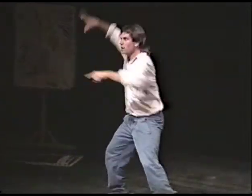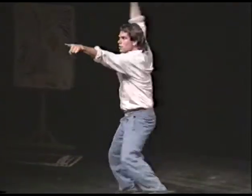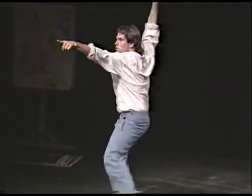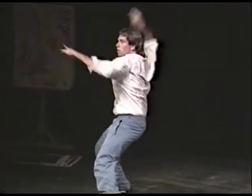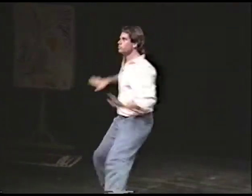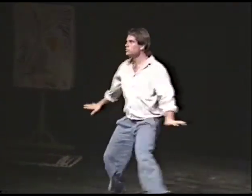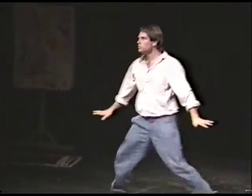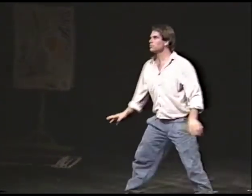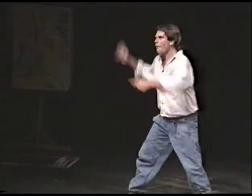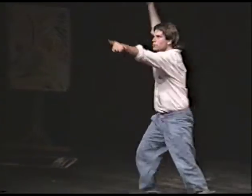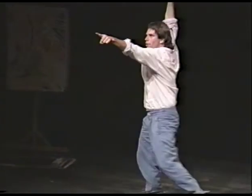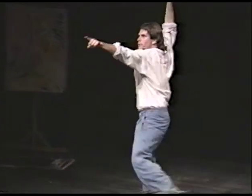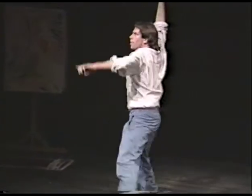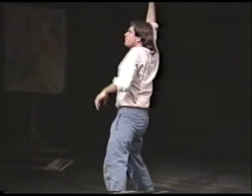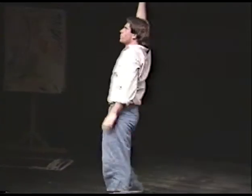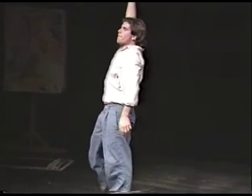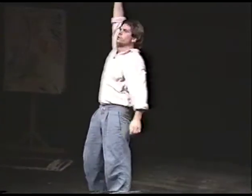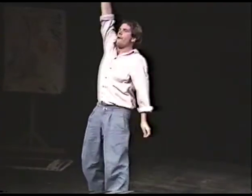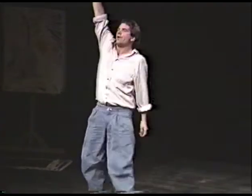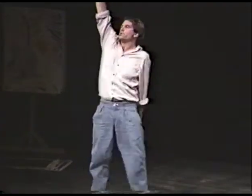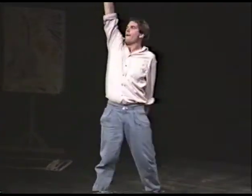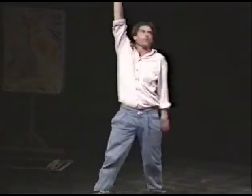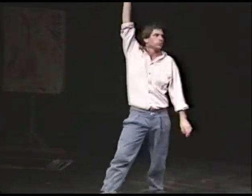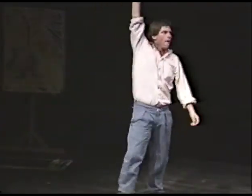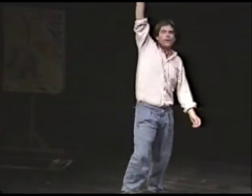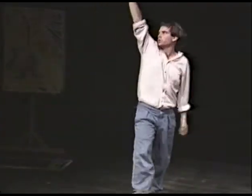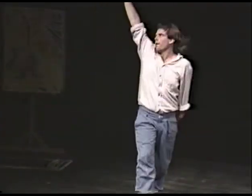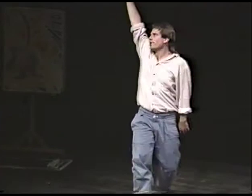And the fans go wild.